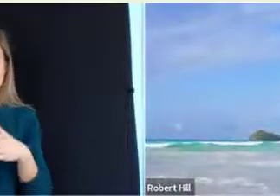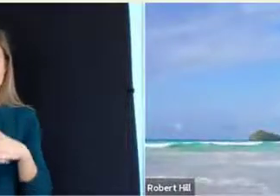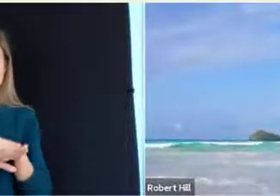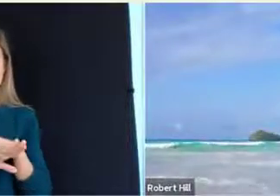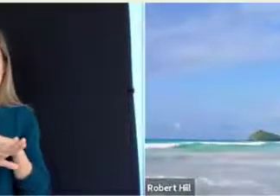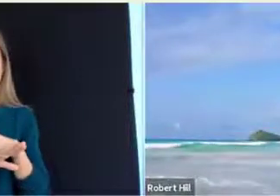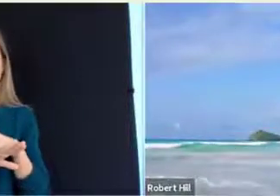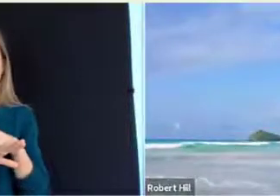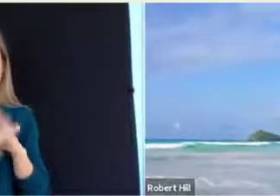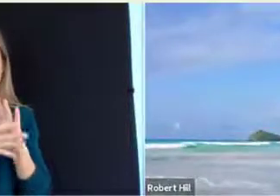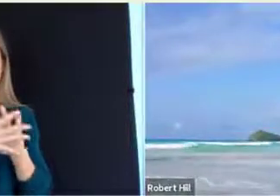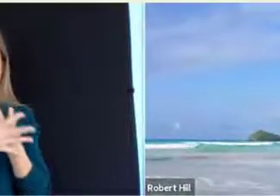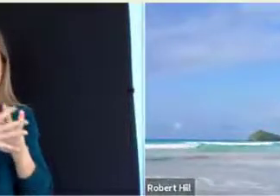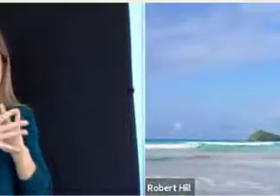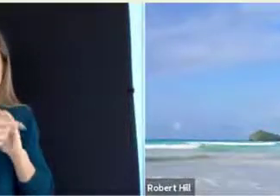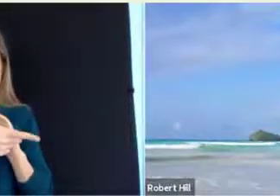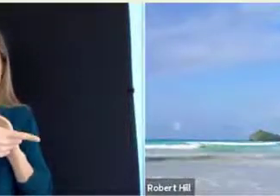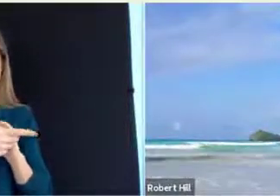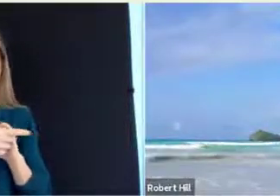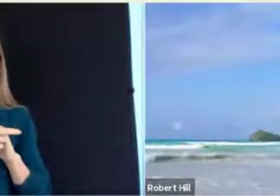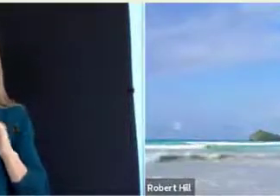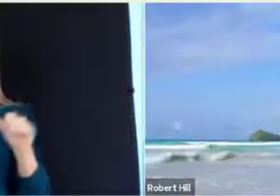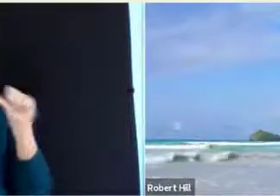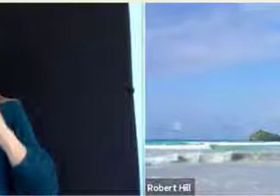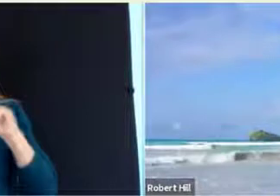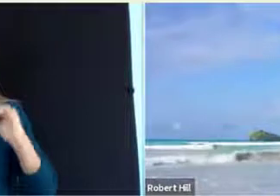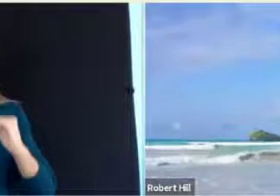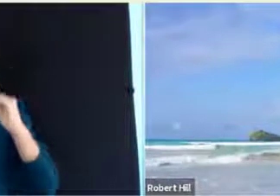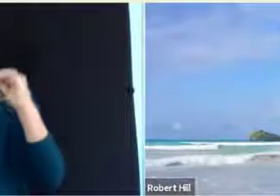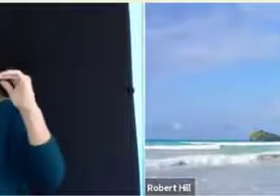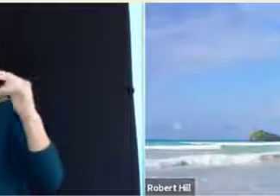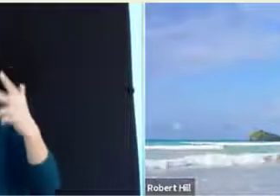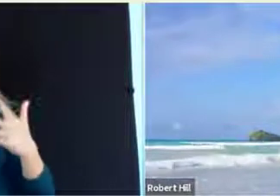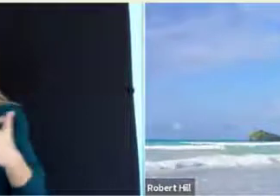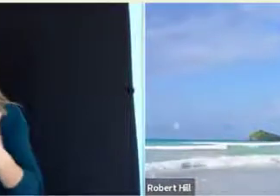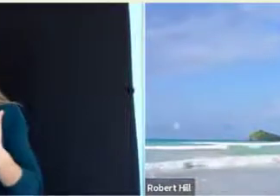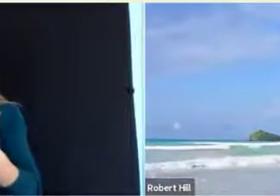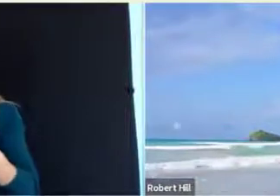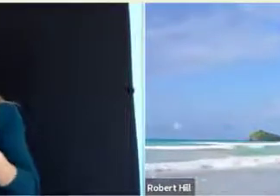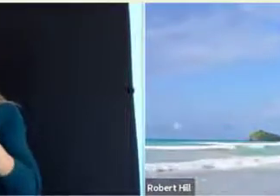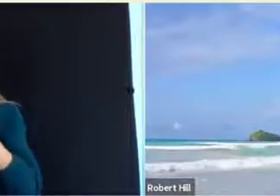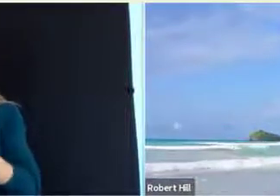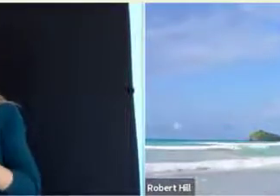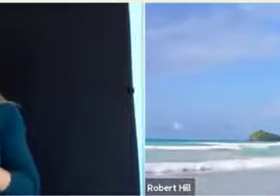the scientific advancement that's happening, and education and awareness like we're doing today.